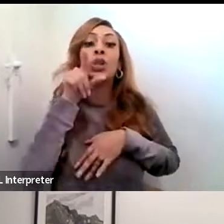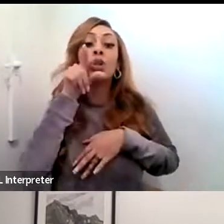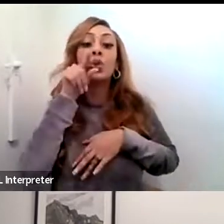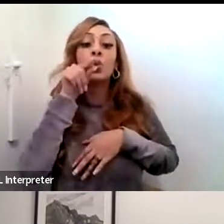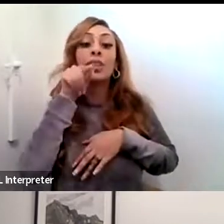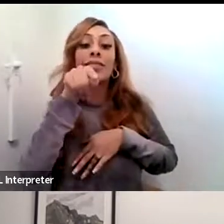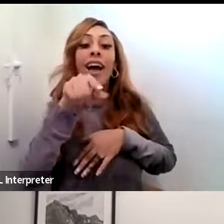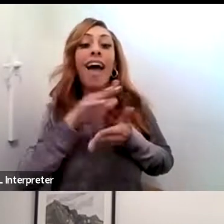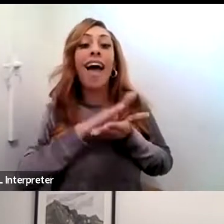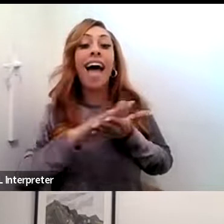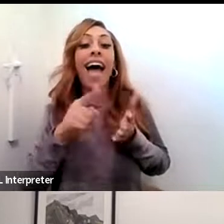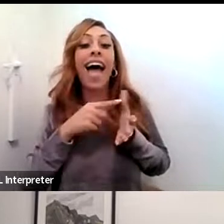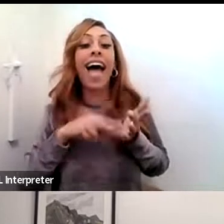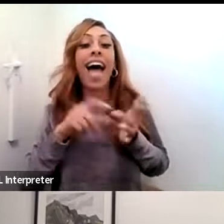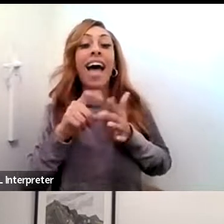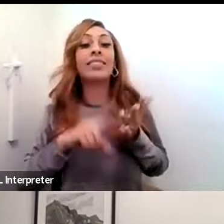and a webpage for our project.